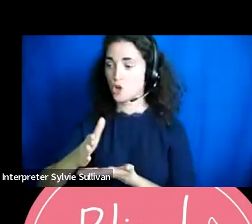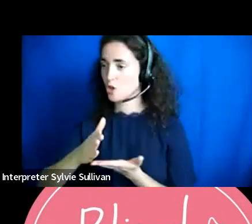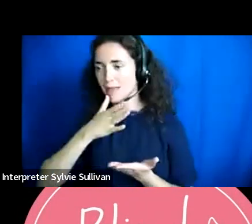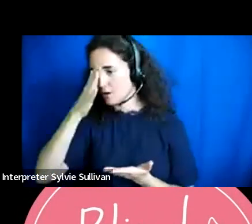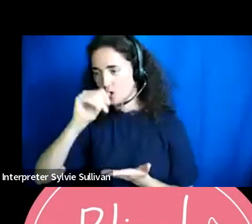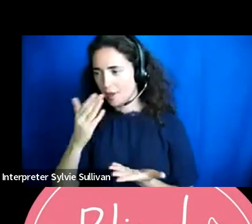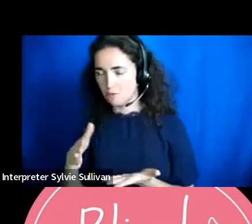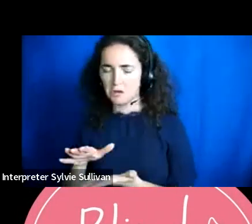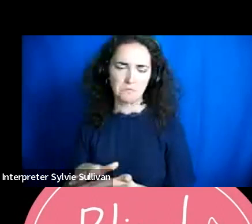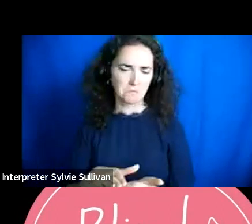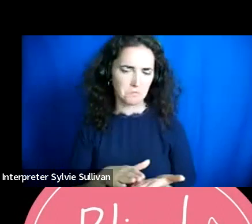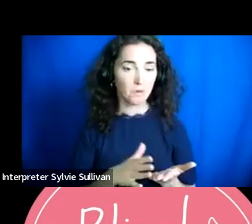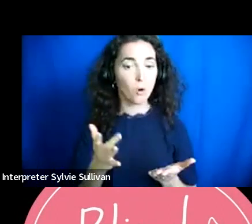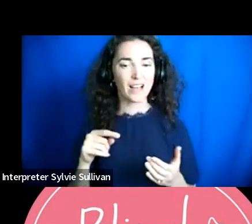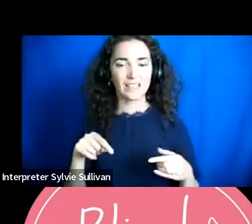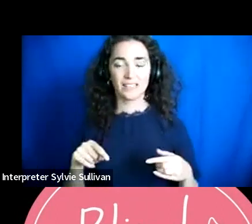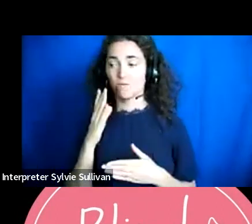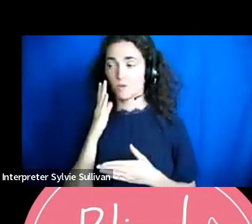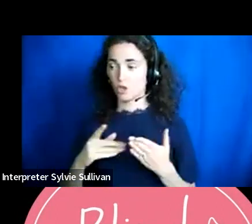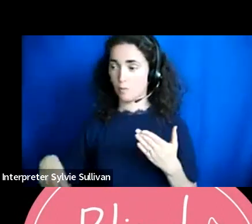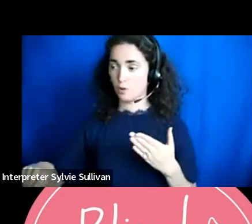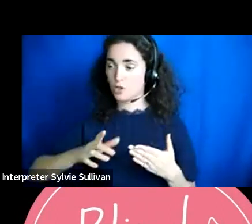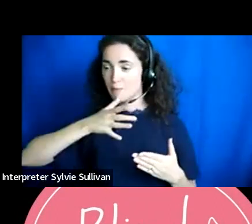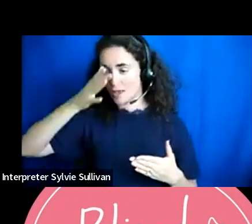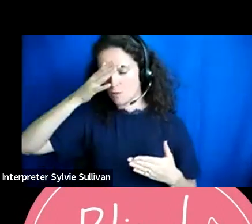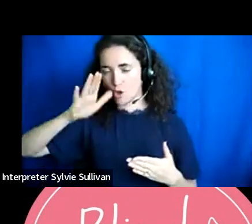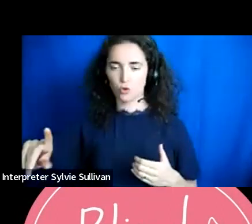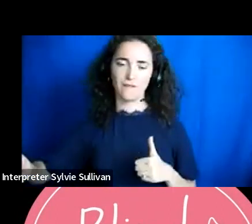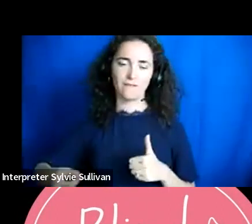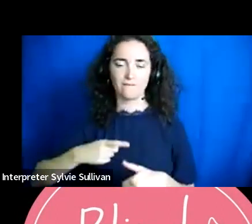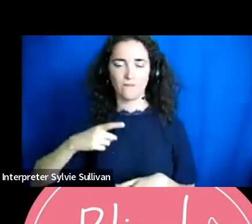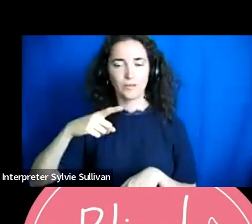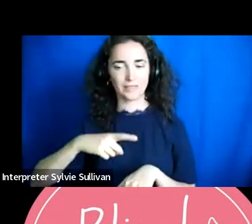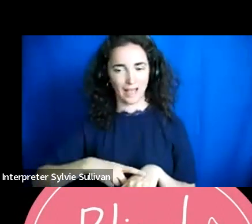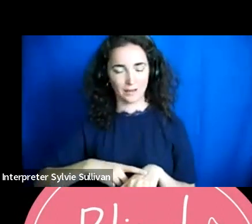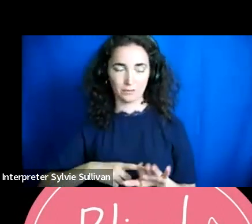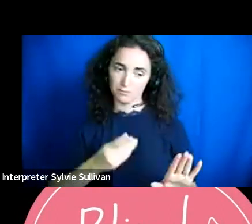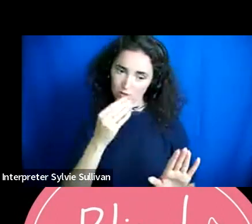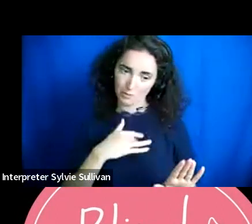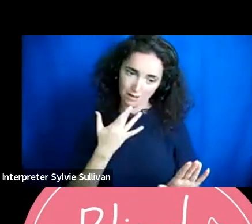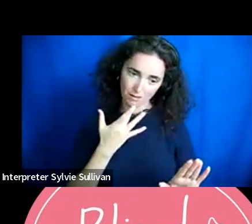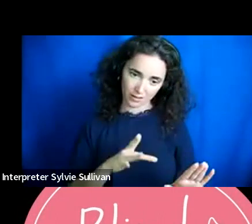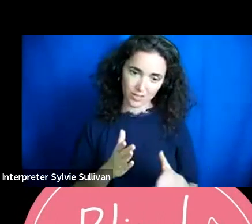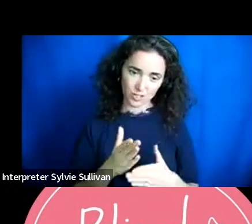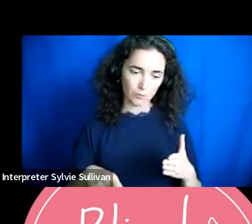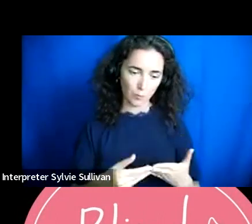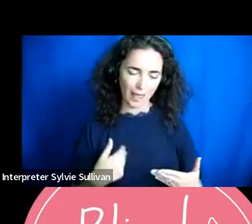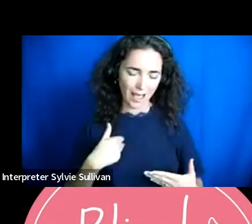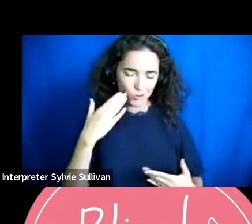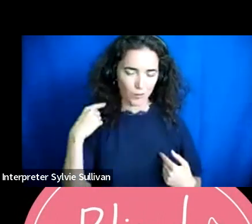This was the first time for some of them to as I mentioned earlier. I've been very fortunate i've had some of these babies since they were 3.